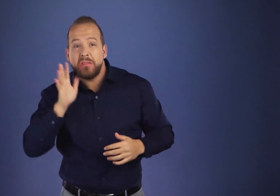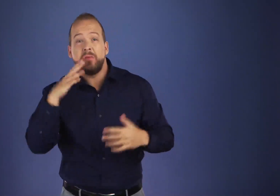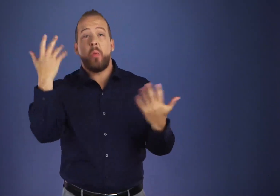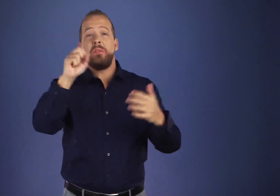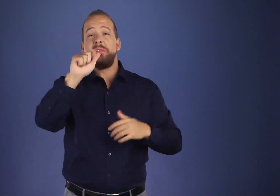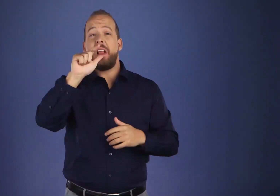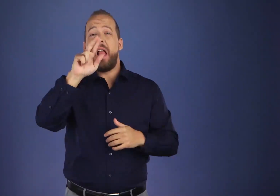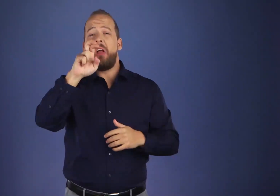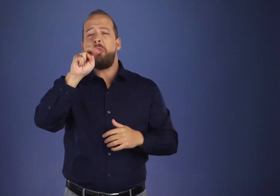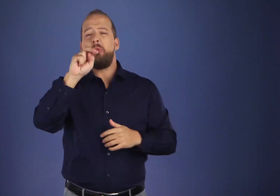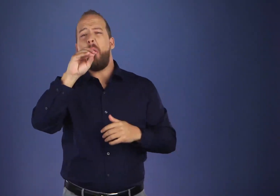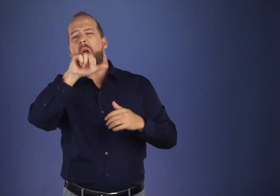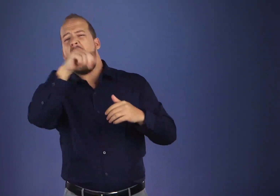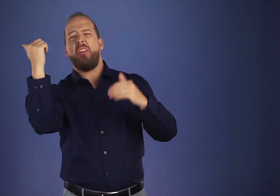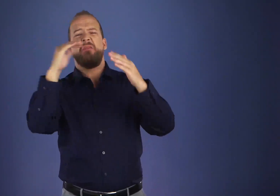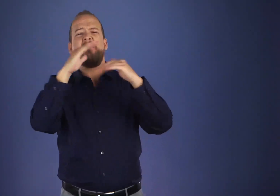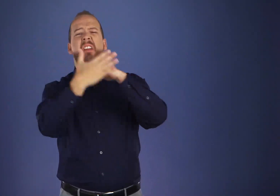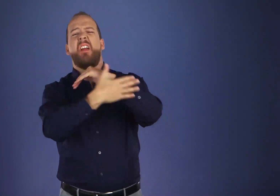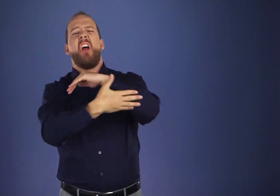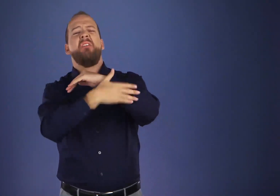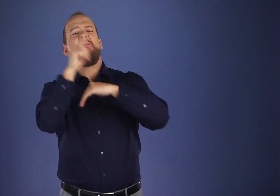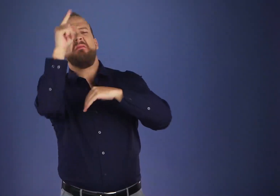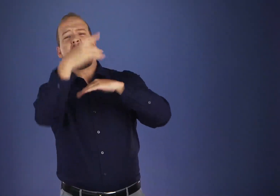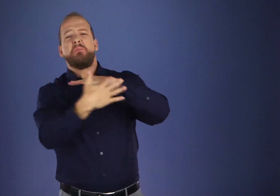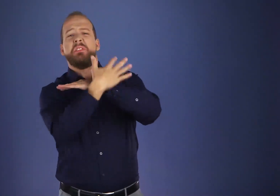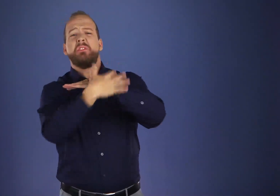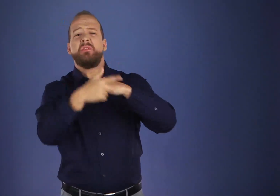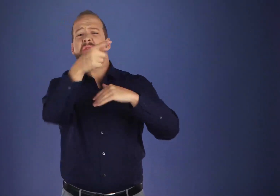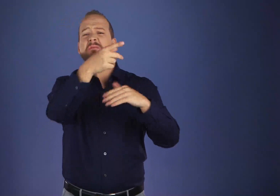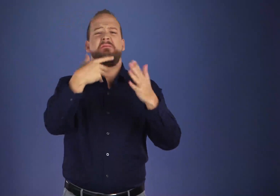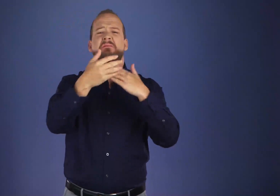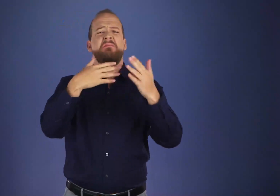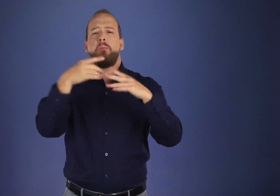Whether in Alaska or on the Salerno beachhead,